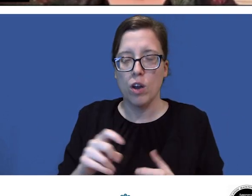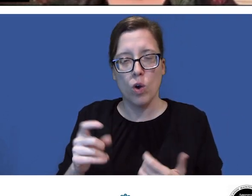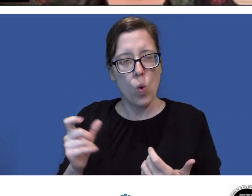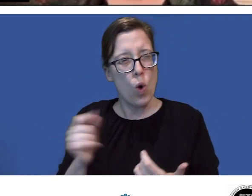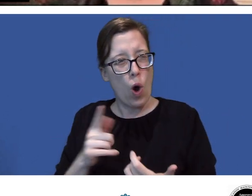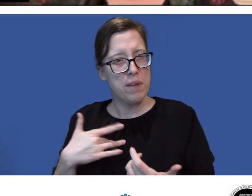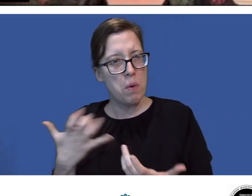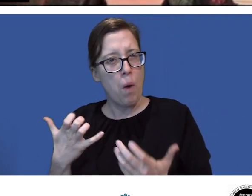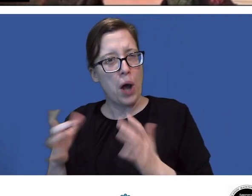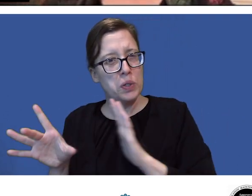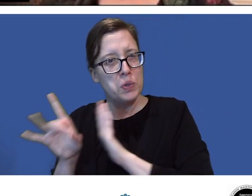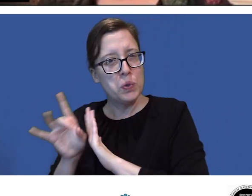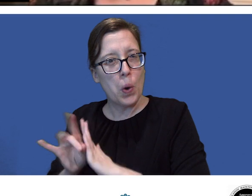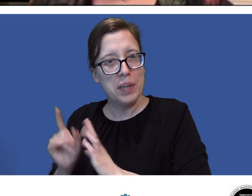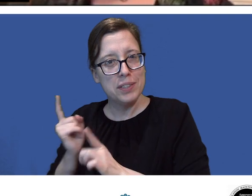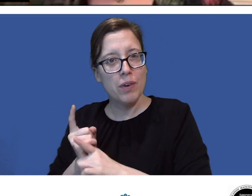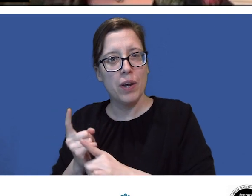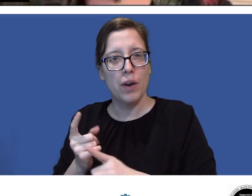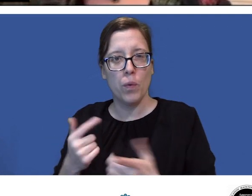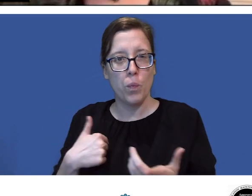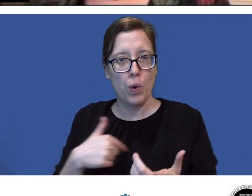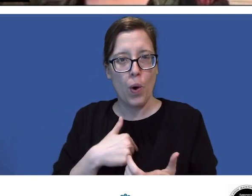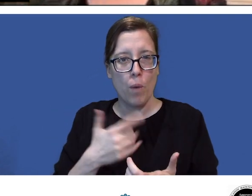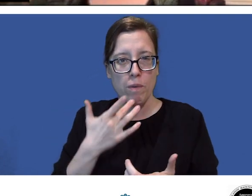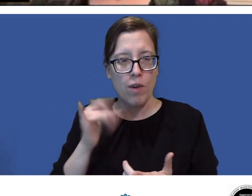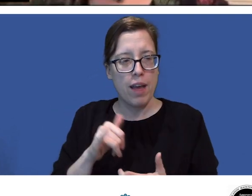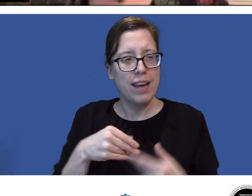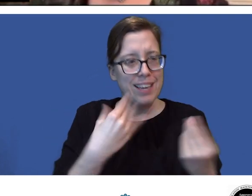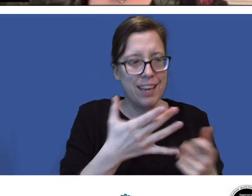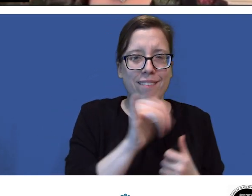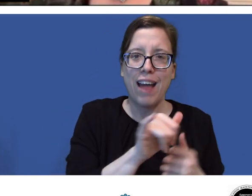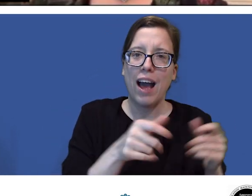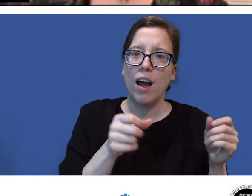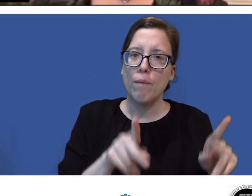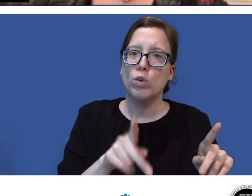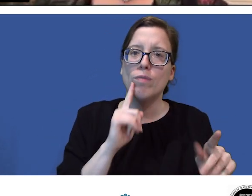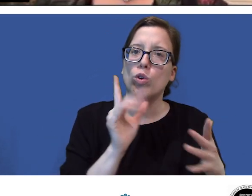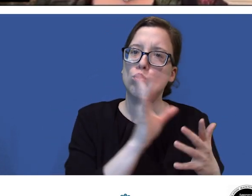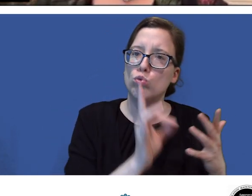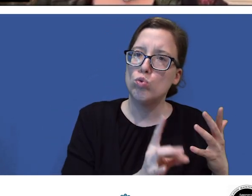because we all like to have some choice, right? We all like to have some choice in